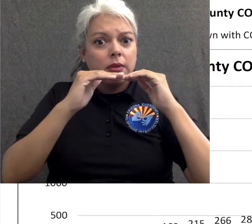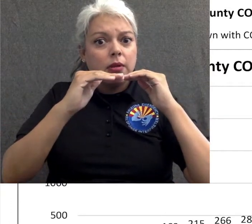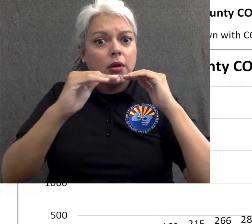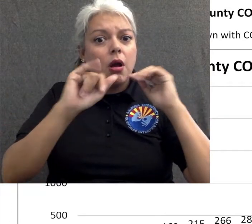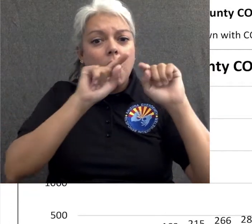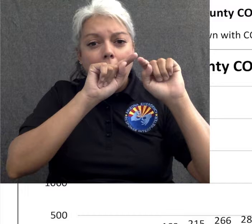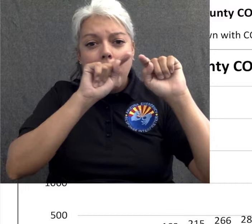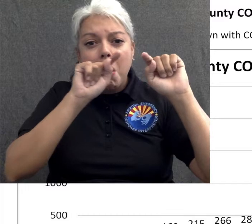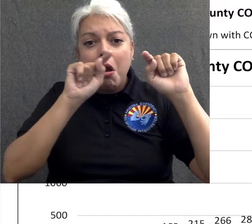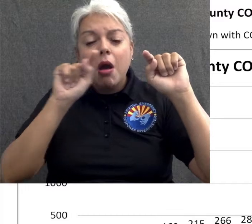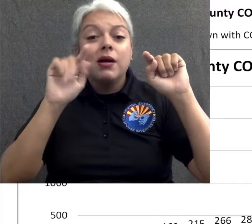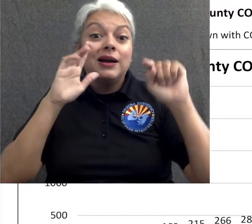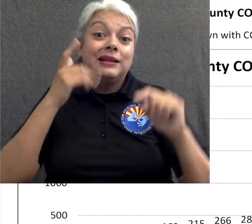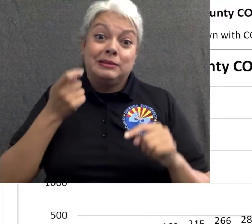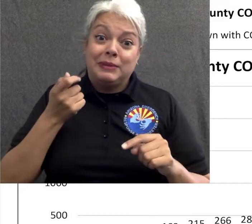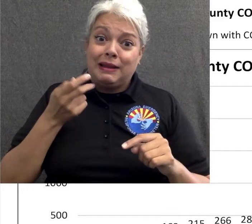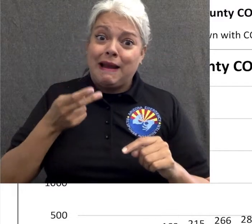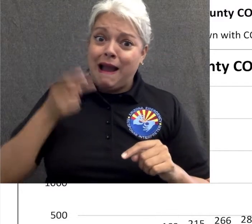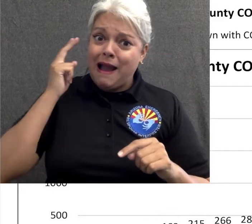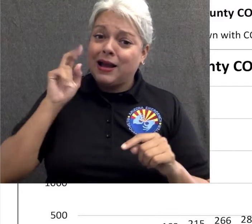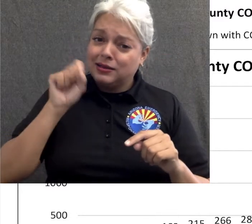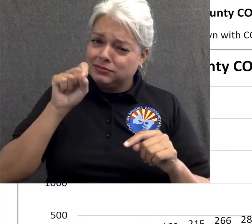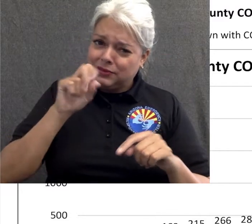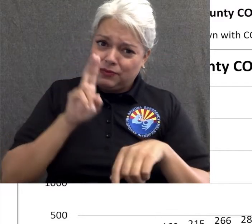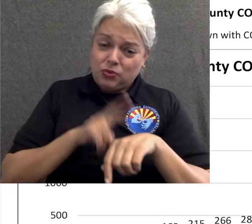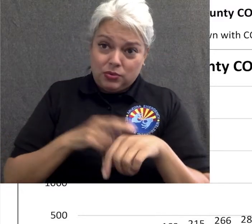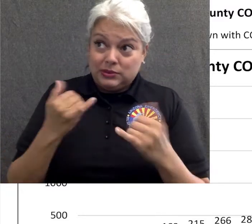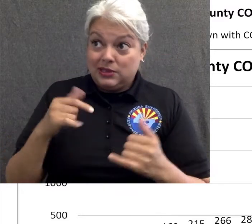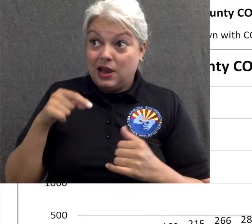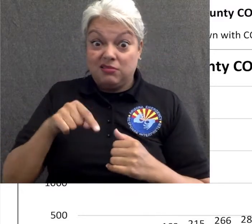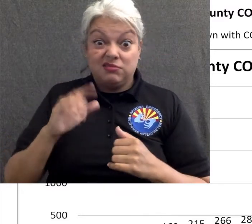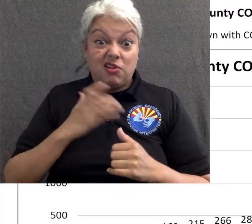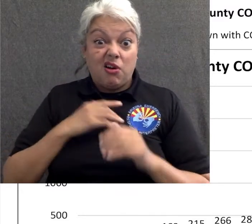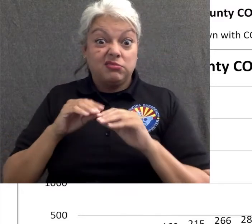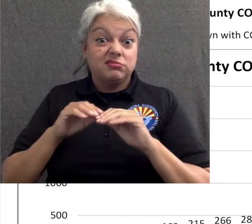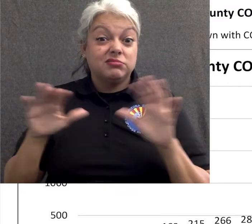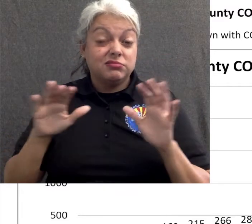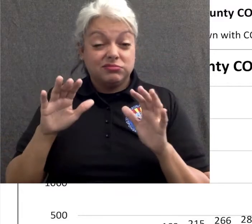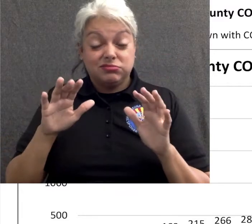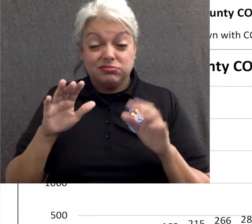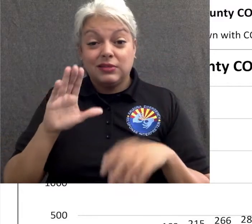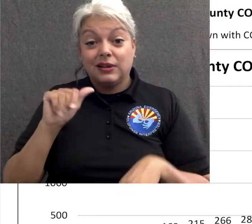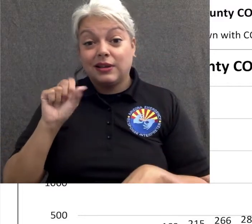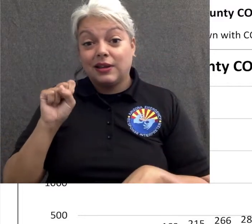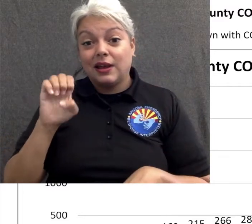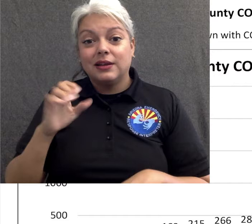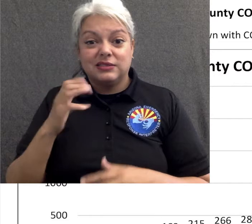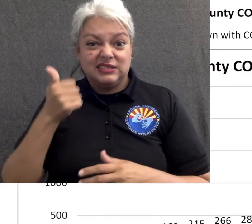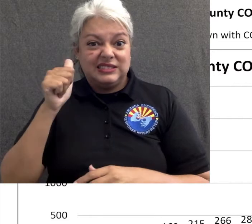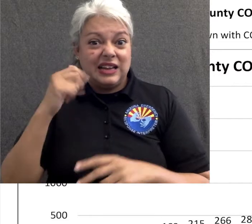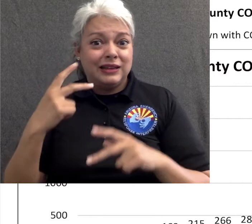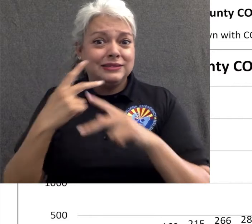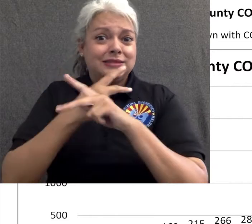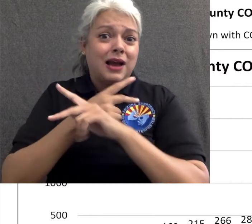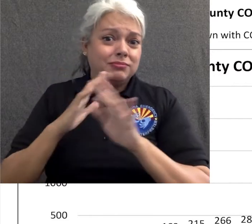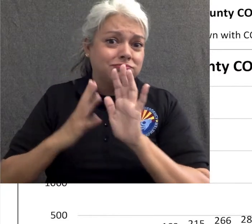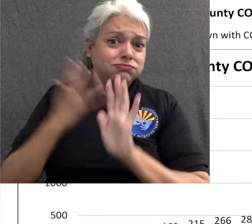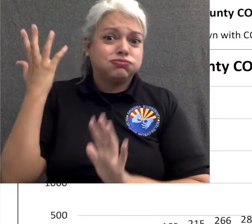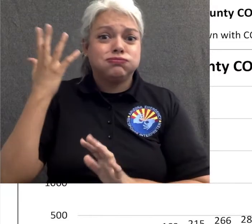of course it's way higher than we would like remember this is now 10 times the number of cases we had early on but it does seem to give us